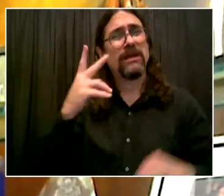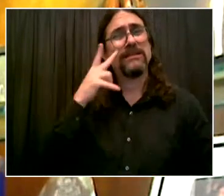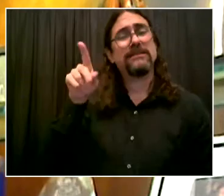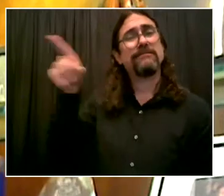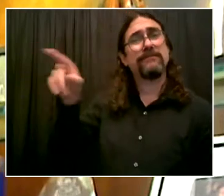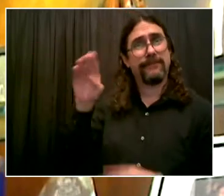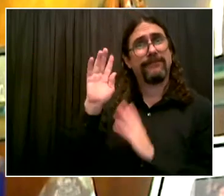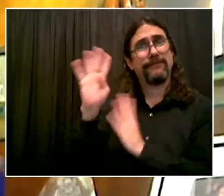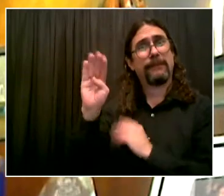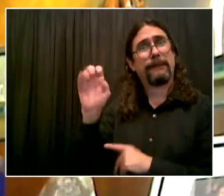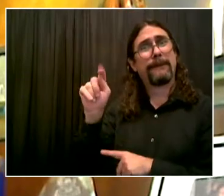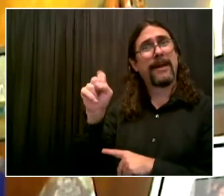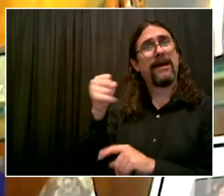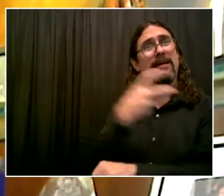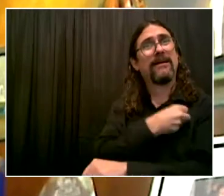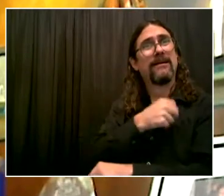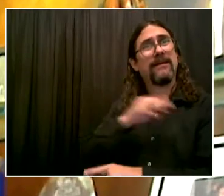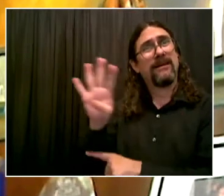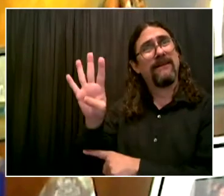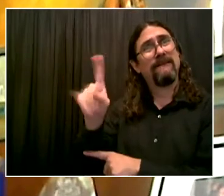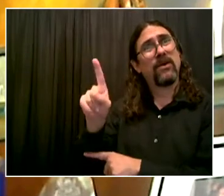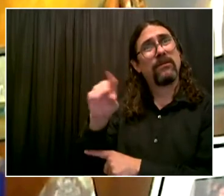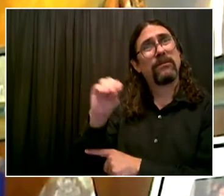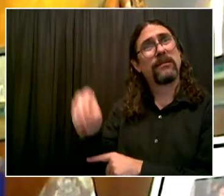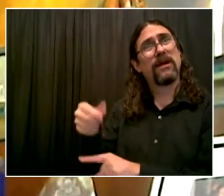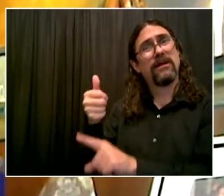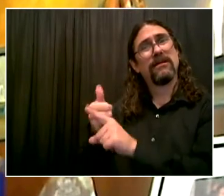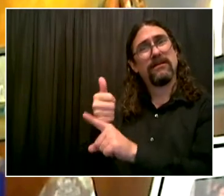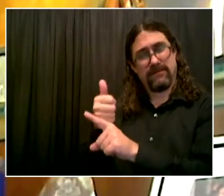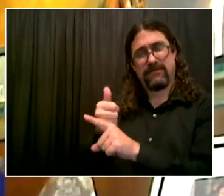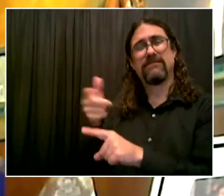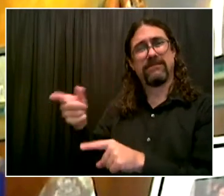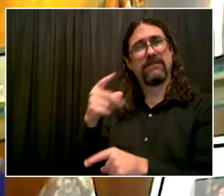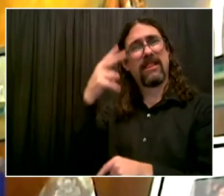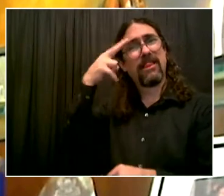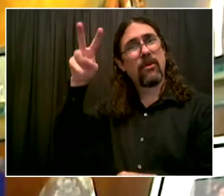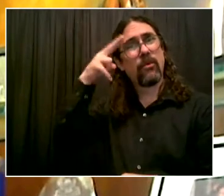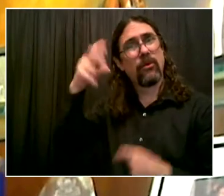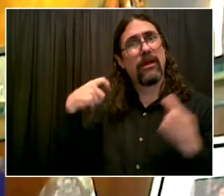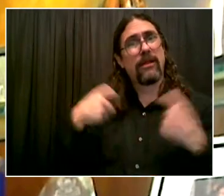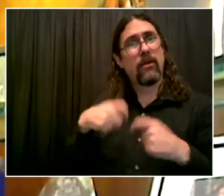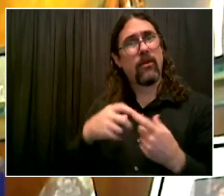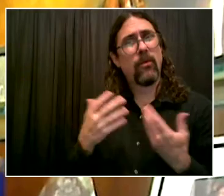LATINO BROTHERS AND SISTERS GETTING VACCINATED. CITI FIELD IS ON THE